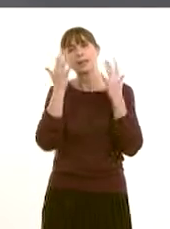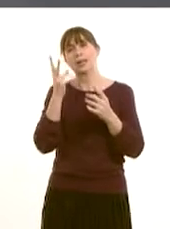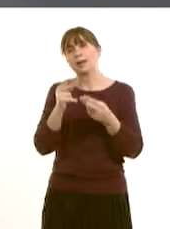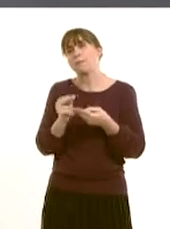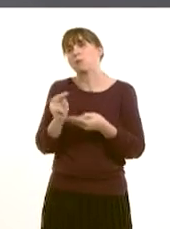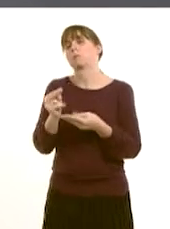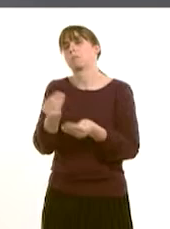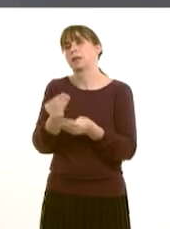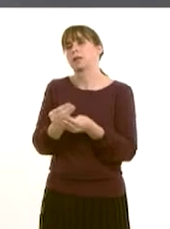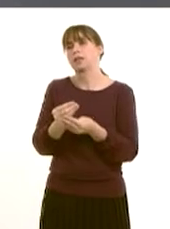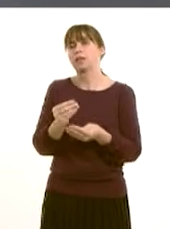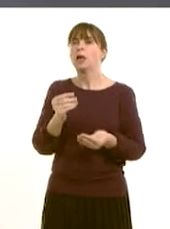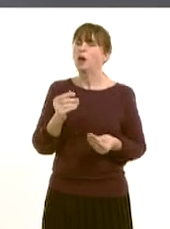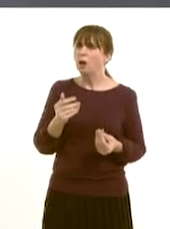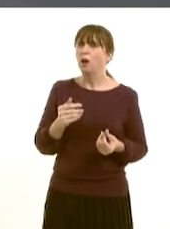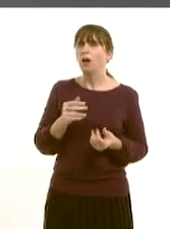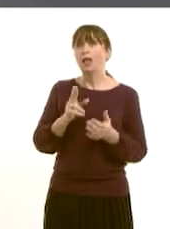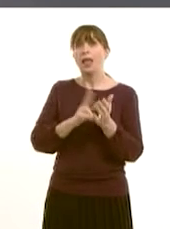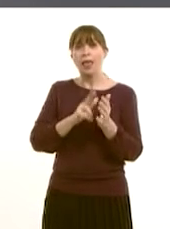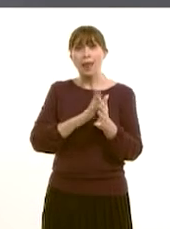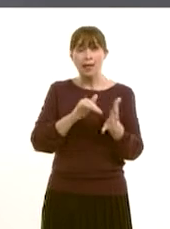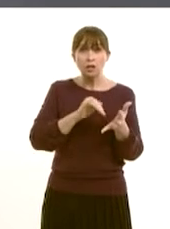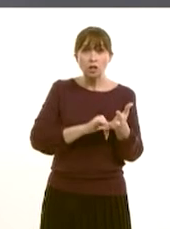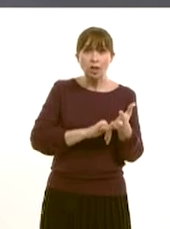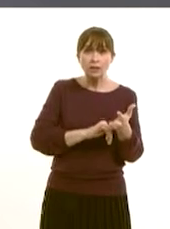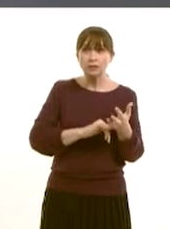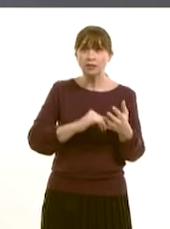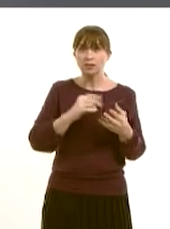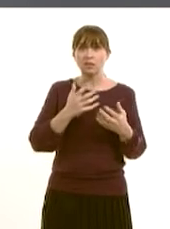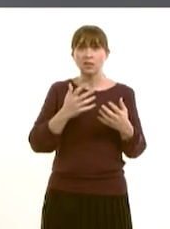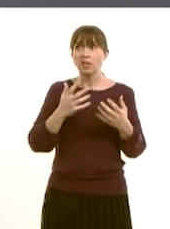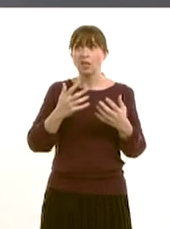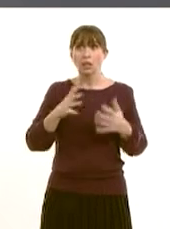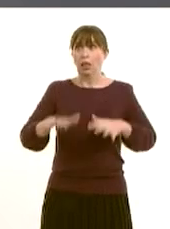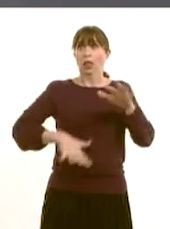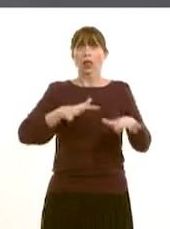It would be extremely costly for the NHS if any of the charities went into liquidation